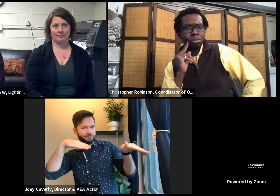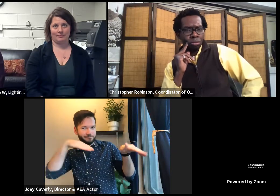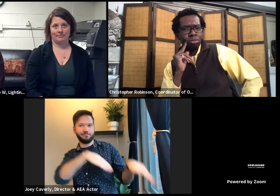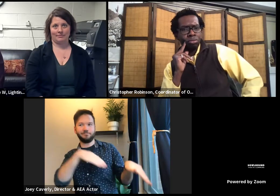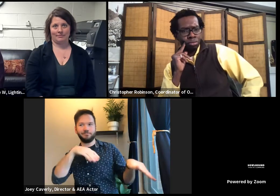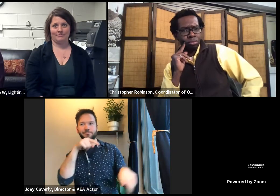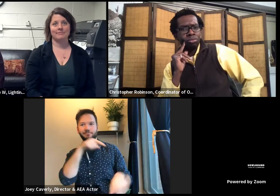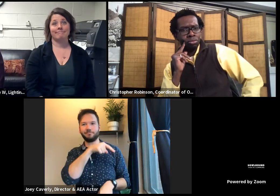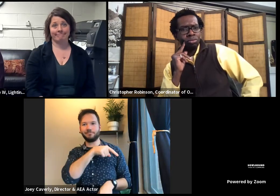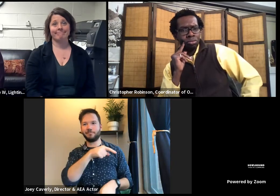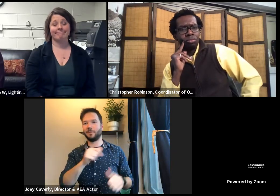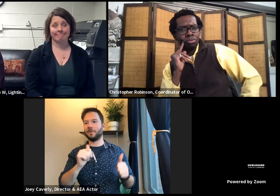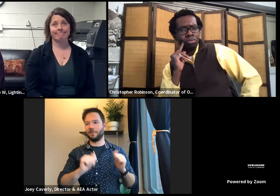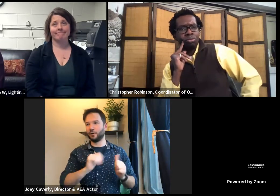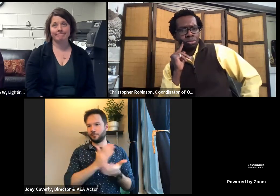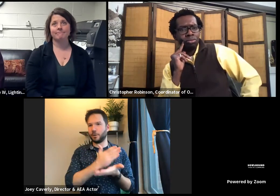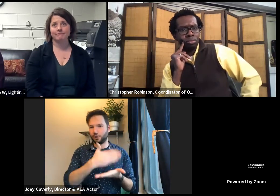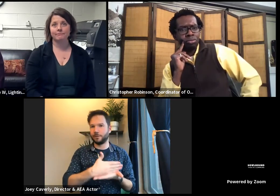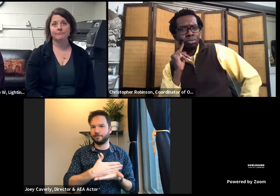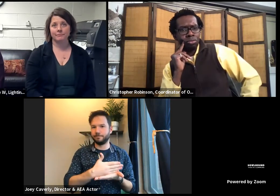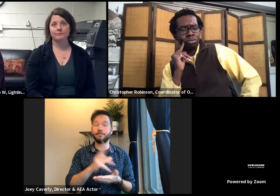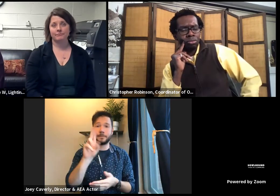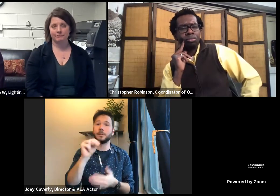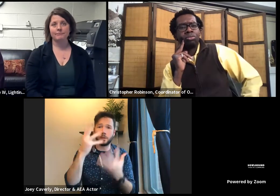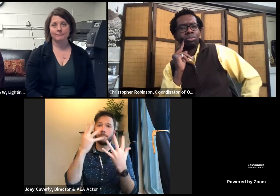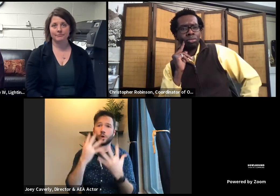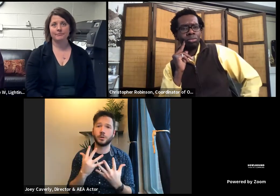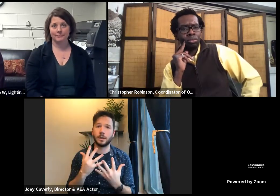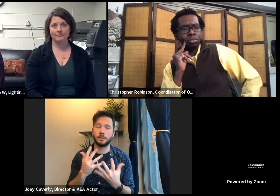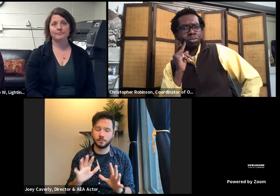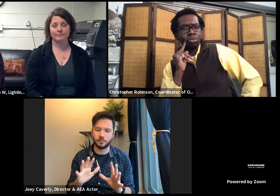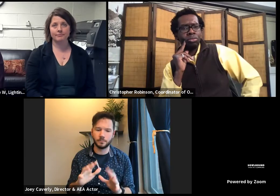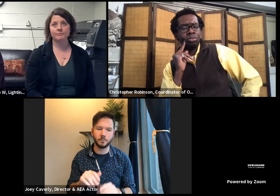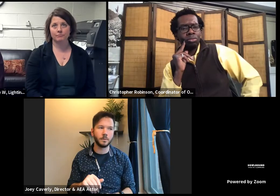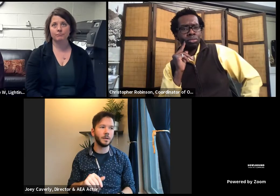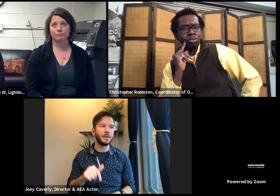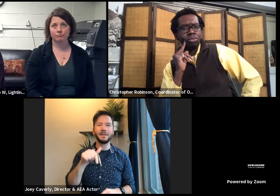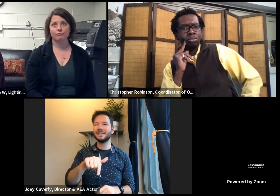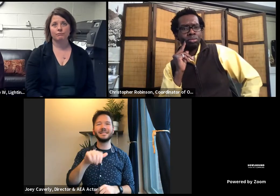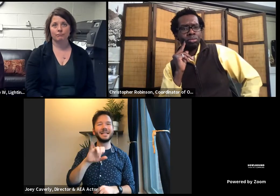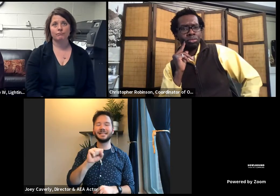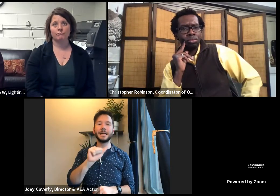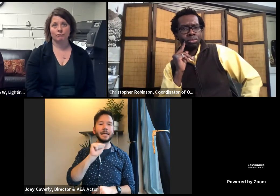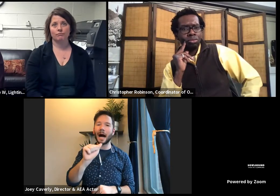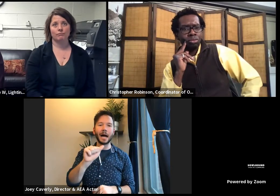and you break it down to look at the rates of those theater professionals versus interpreters,